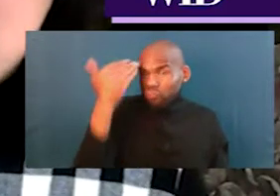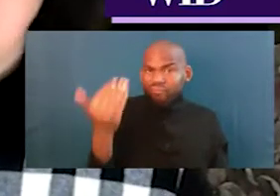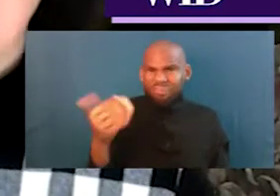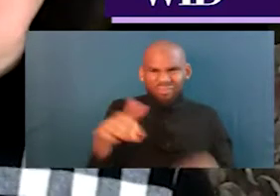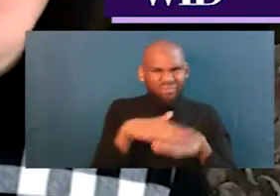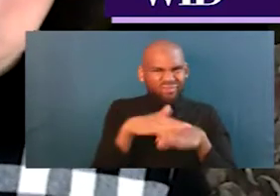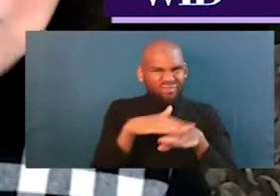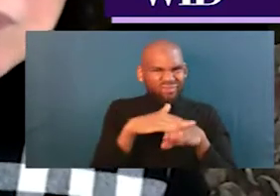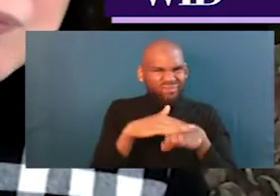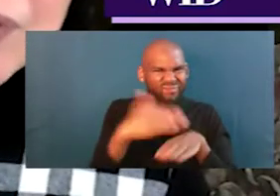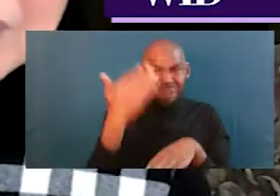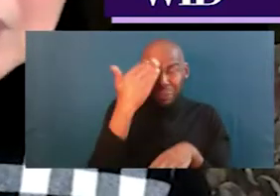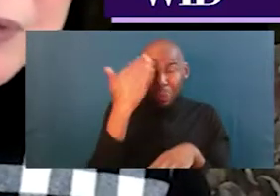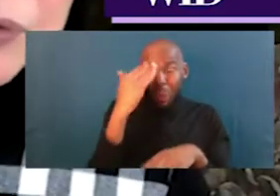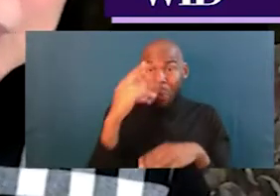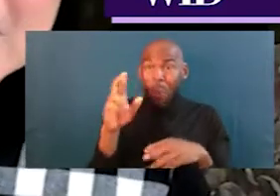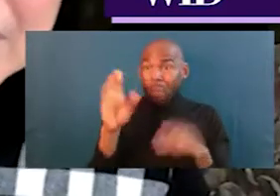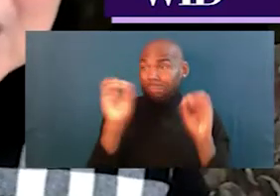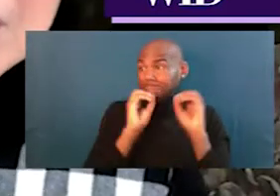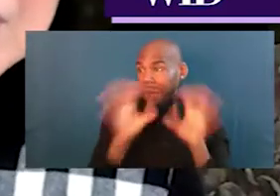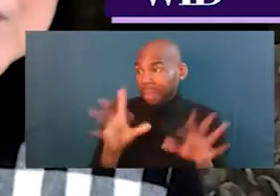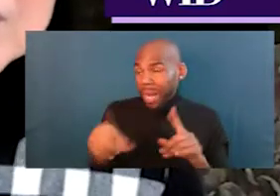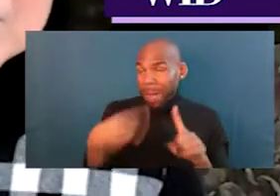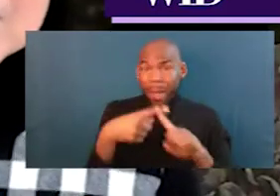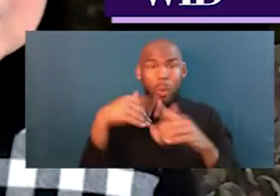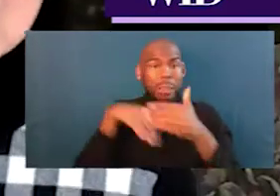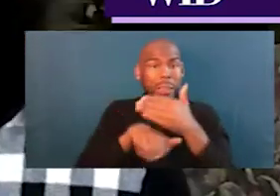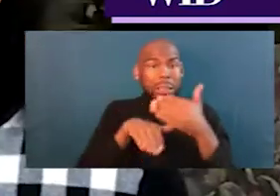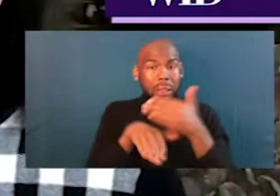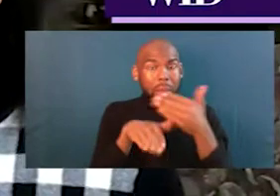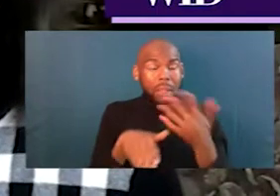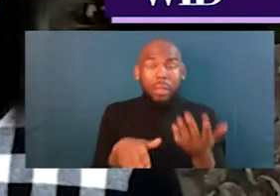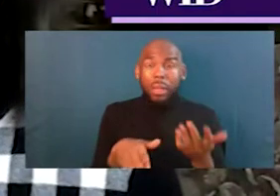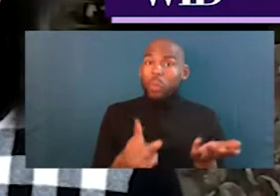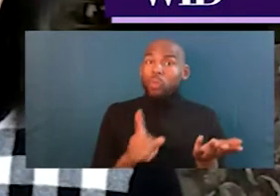actually they know very little to nothing about accessibility. We have to really help